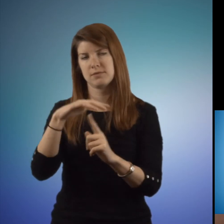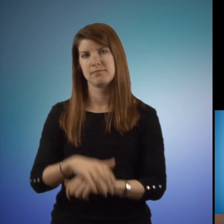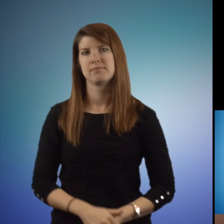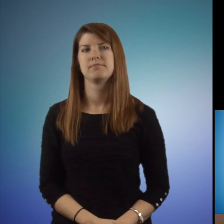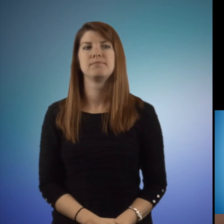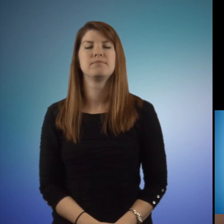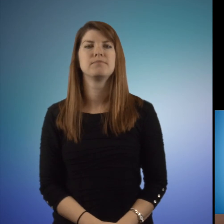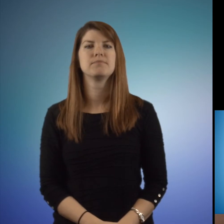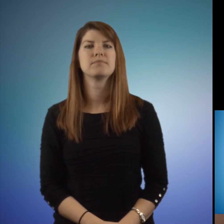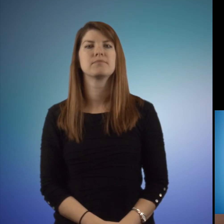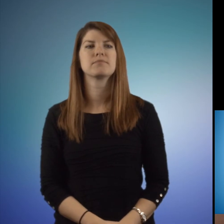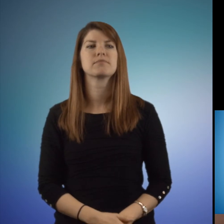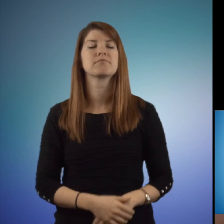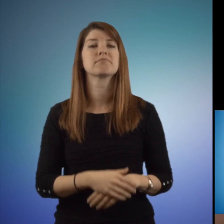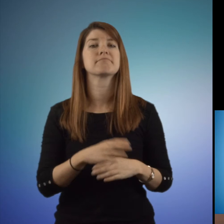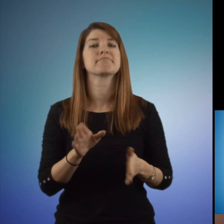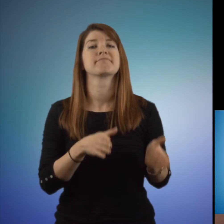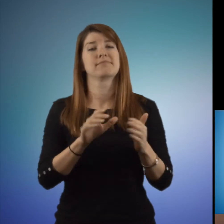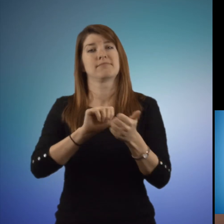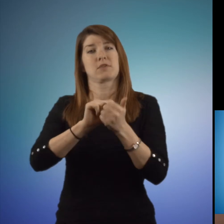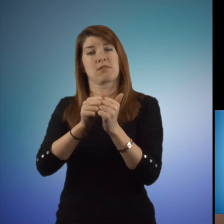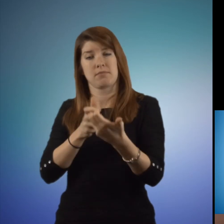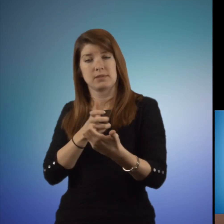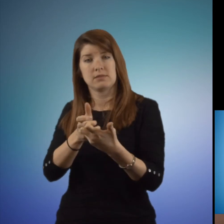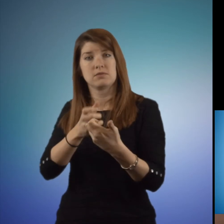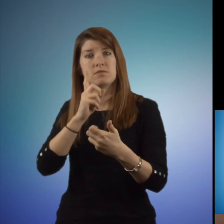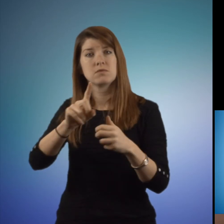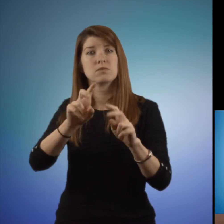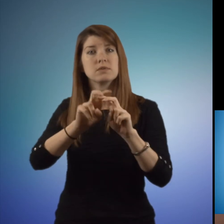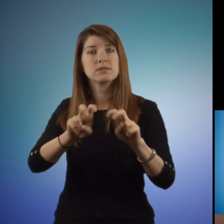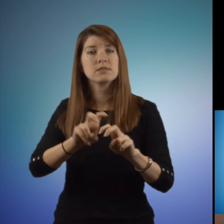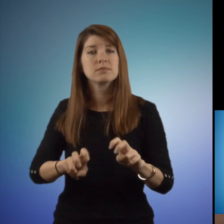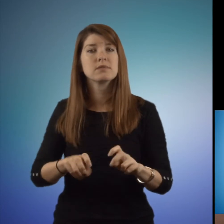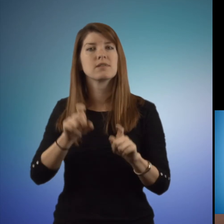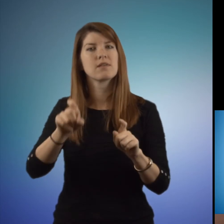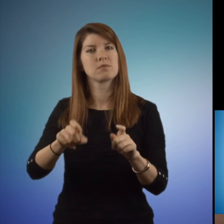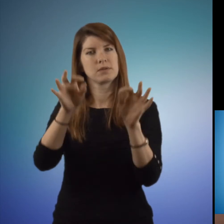Accommodations for assessment have to be determined through the IEP,